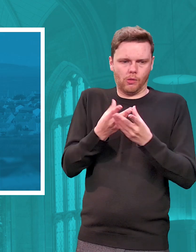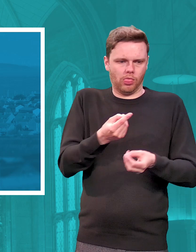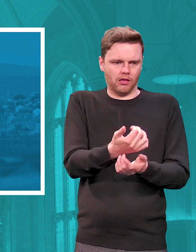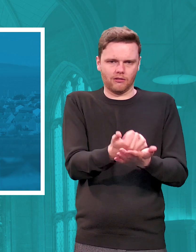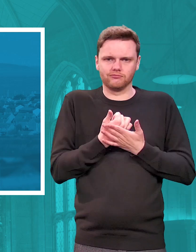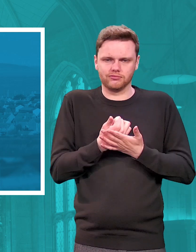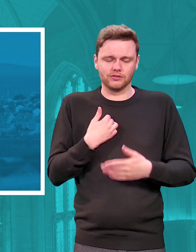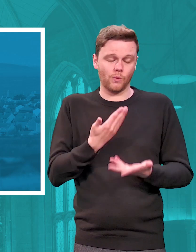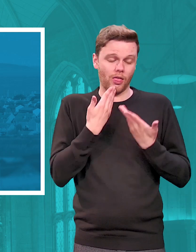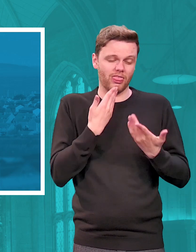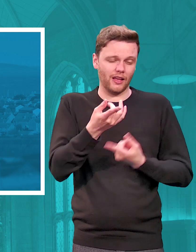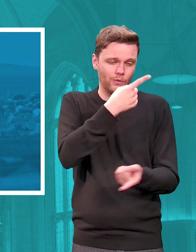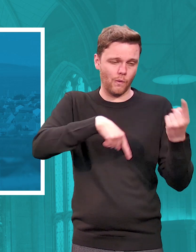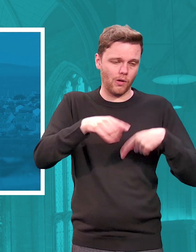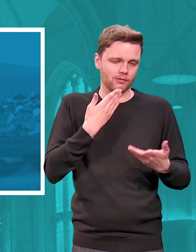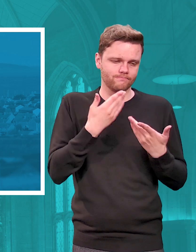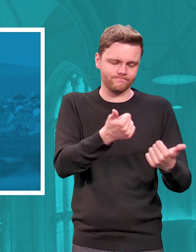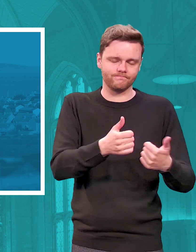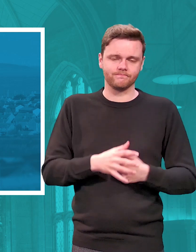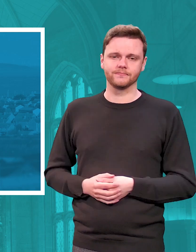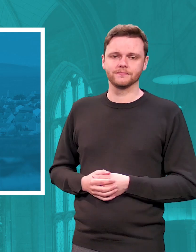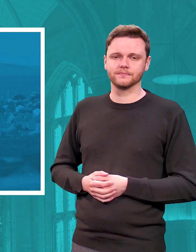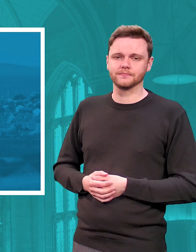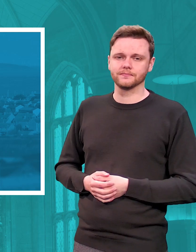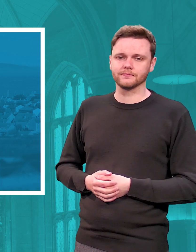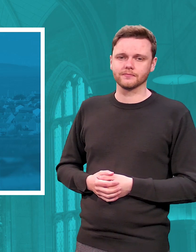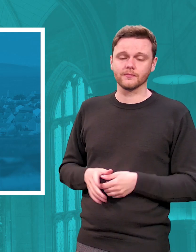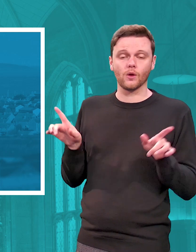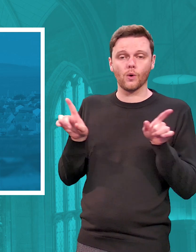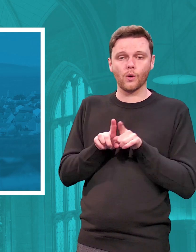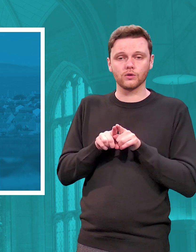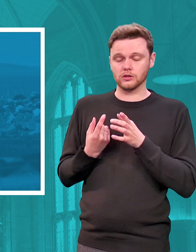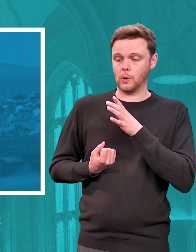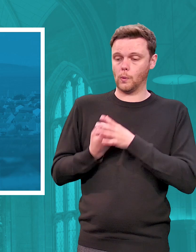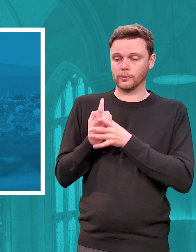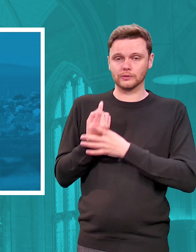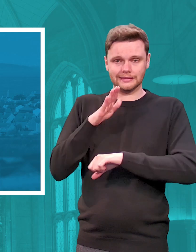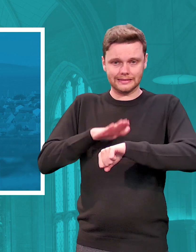Thank you all. This is also an opportune time to recognise the strength